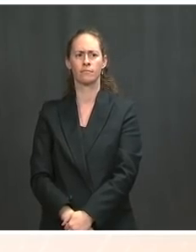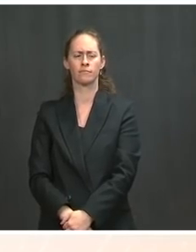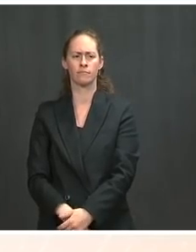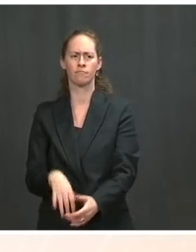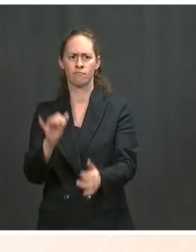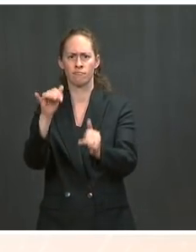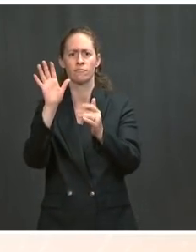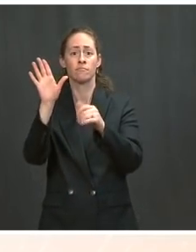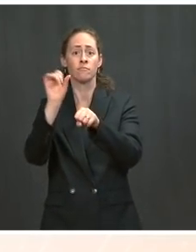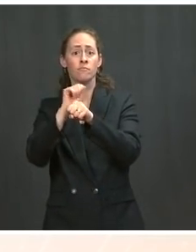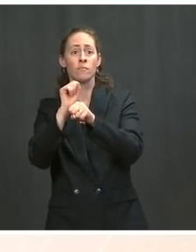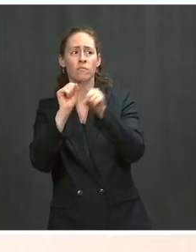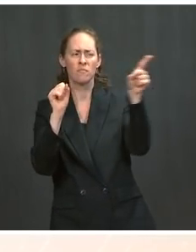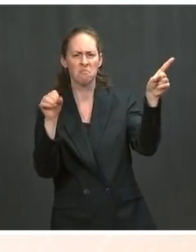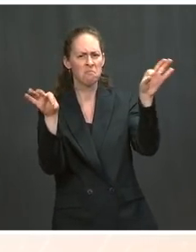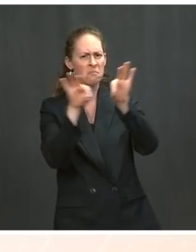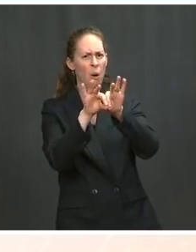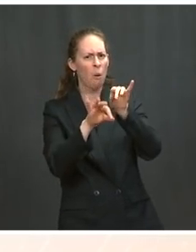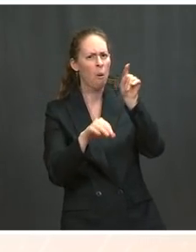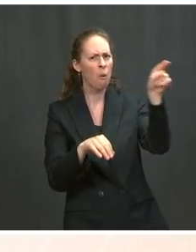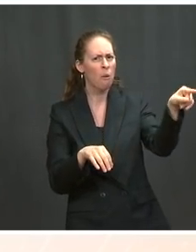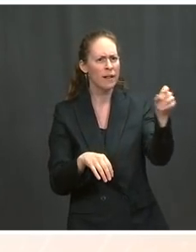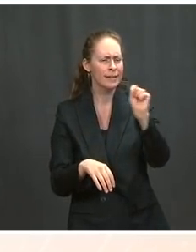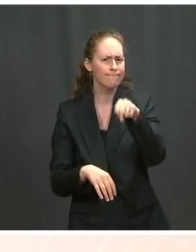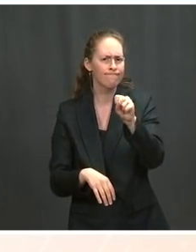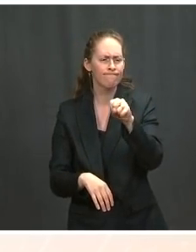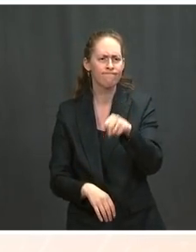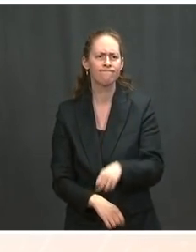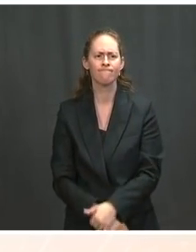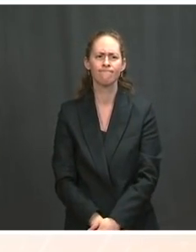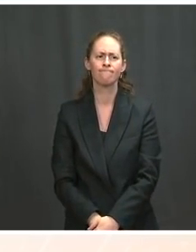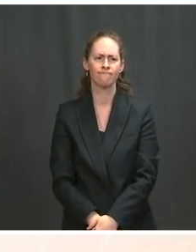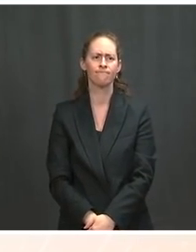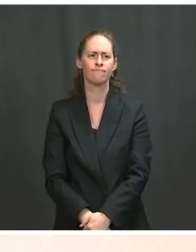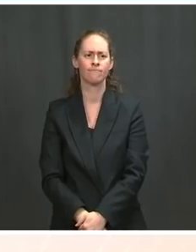a range of positions from the State Department, from our national security team